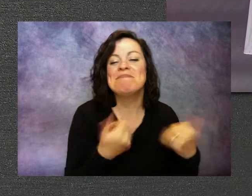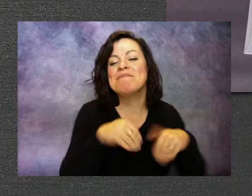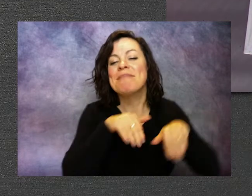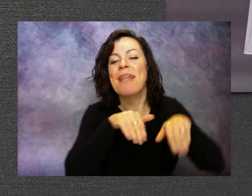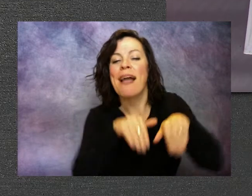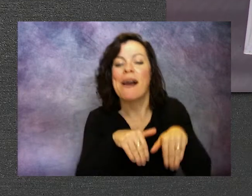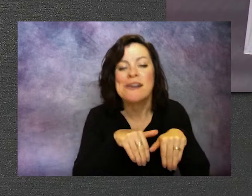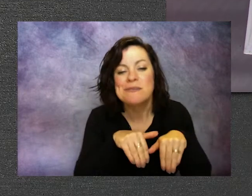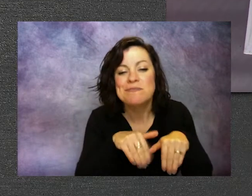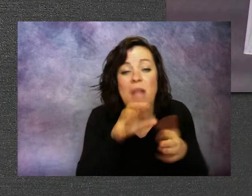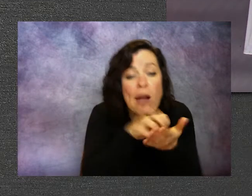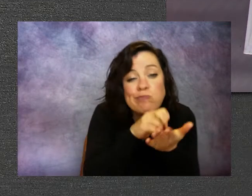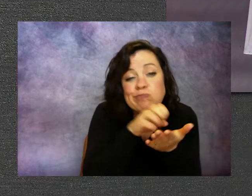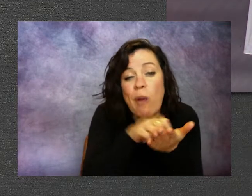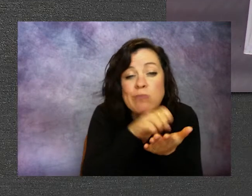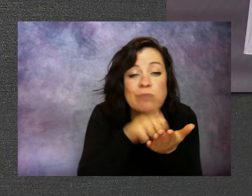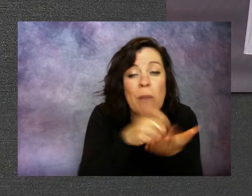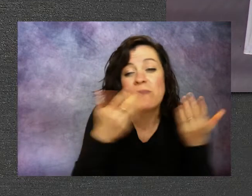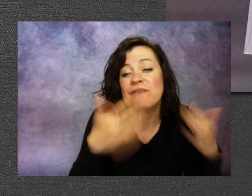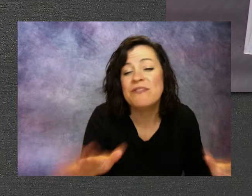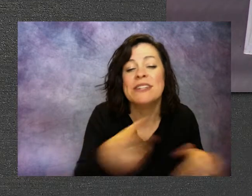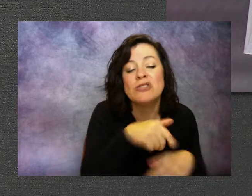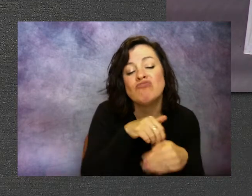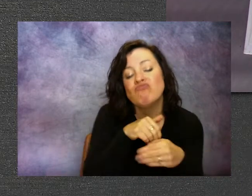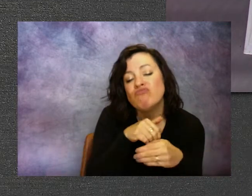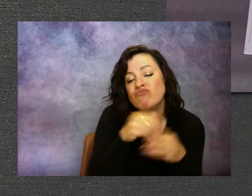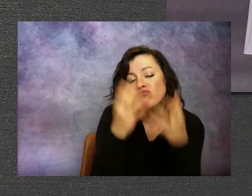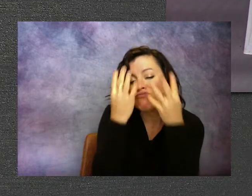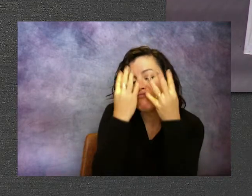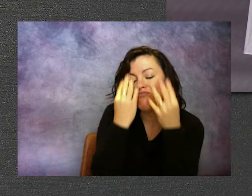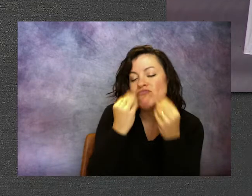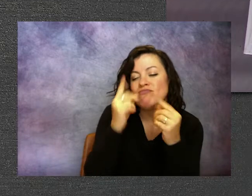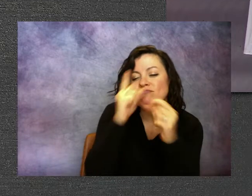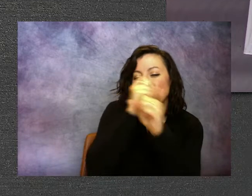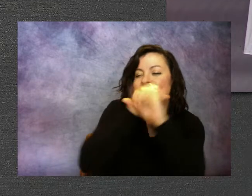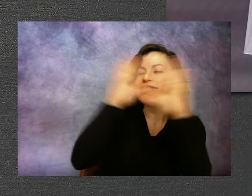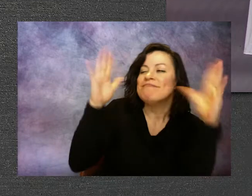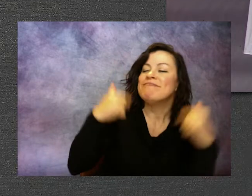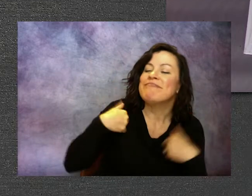happily dreaming of how much fun it had been getting dirty. He slept so soundly, he didn't even feel